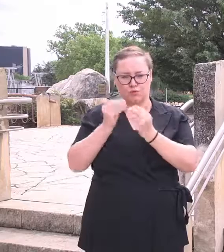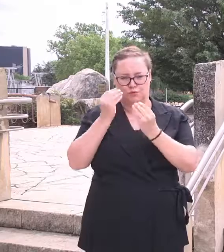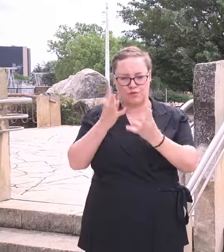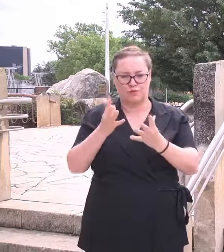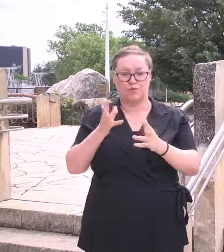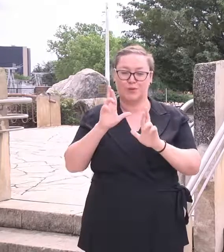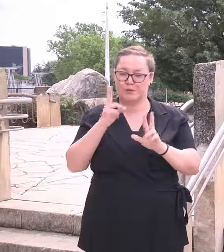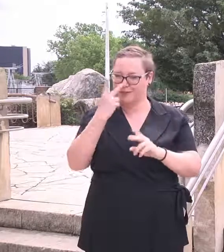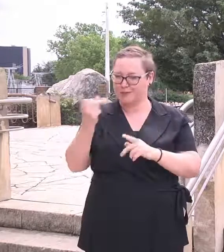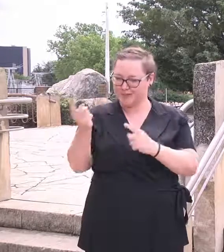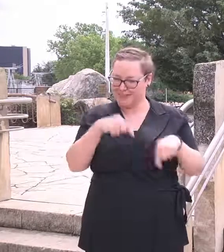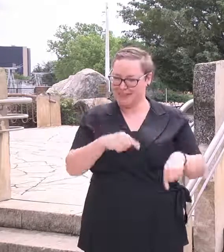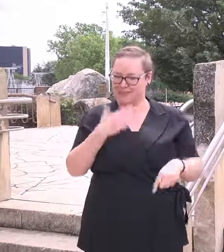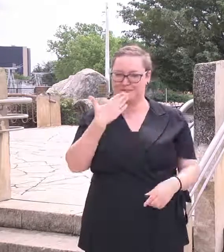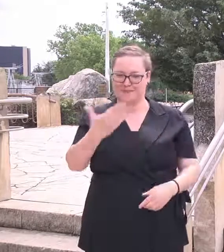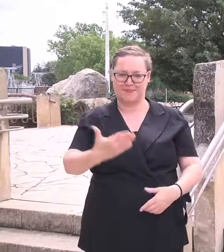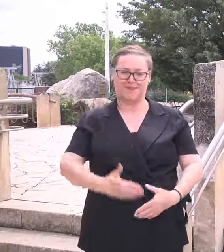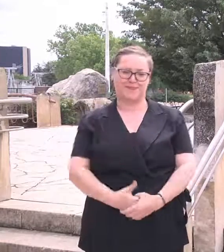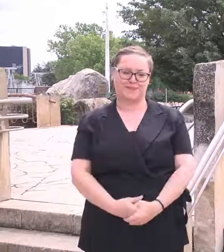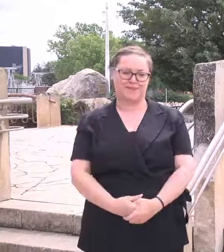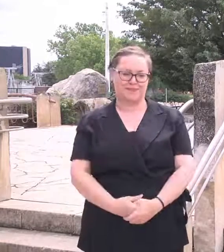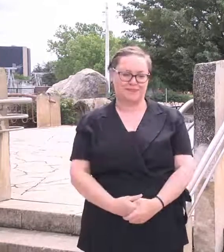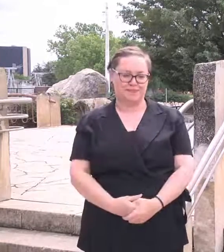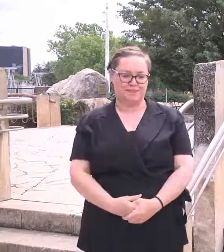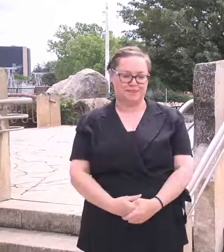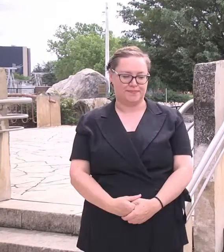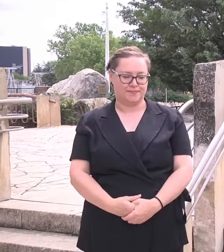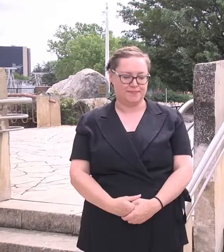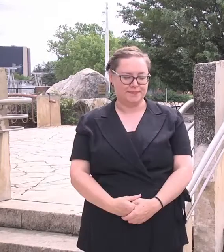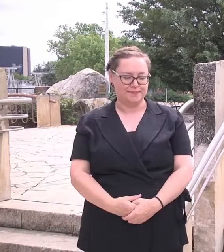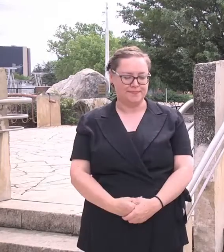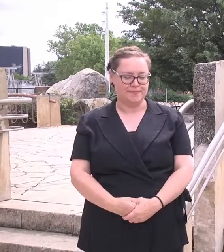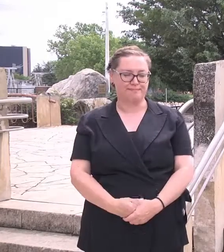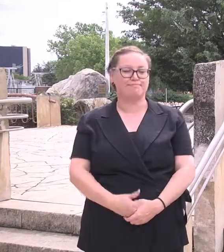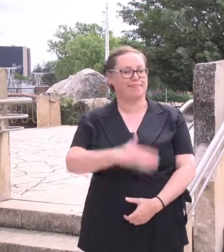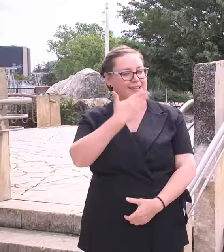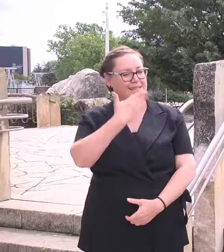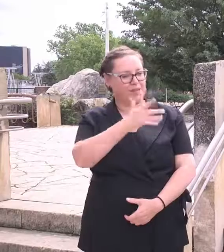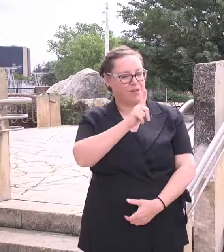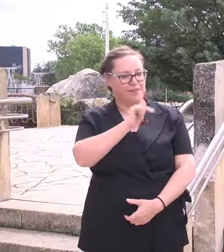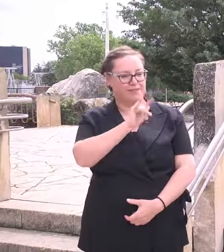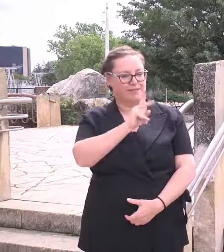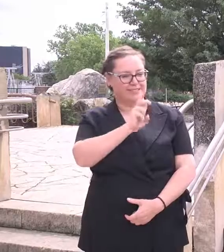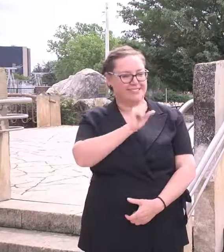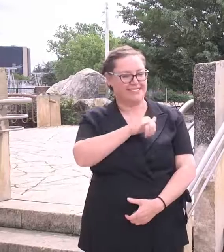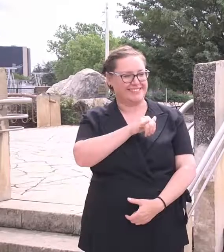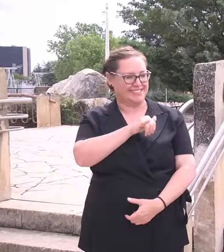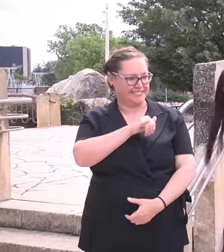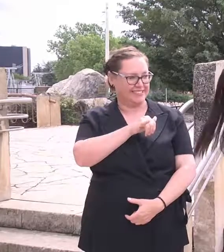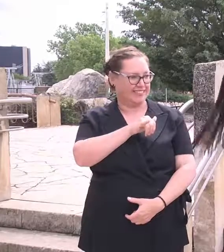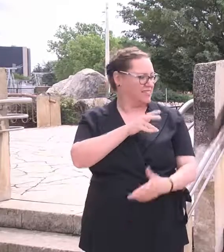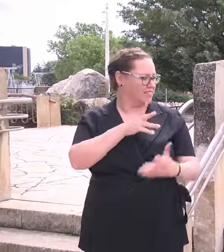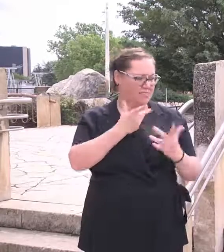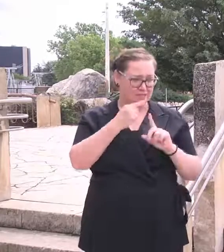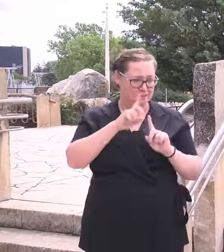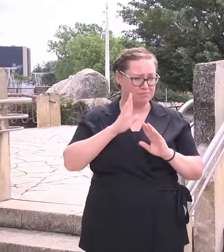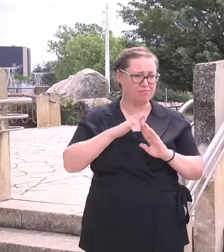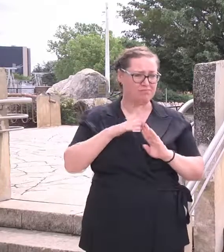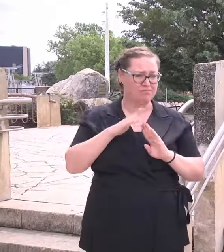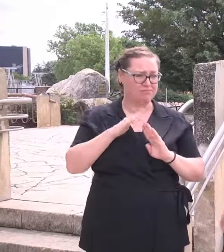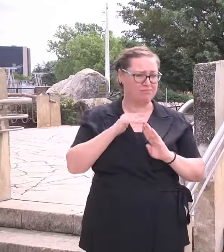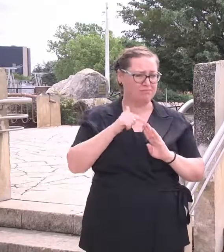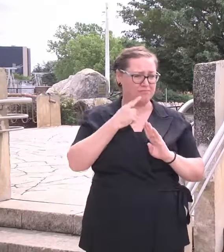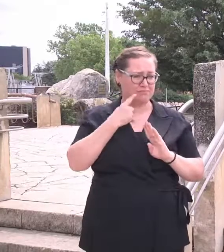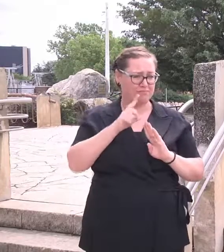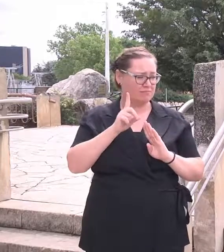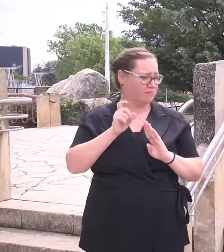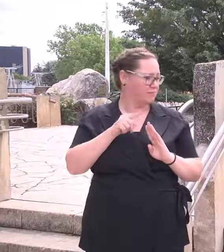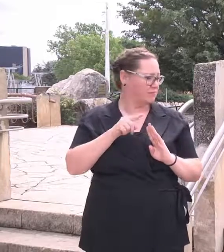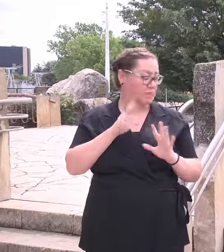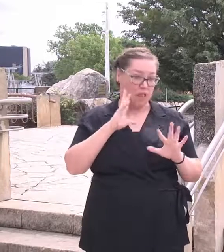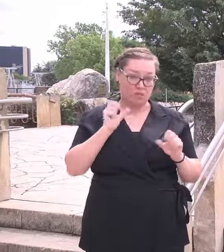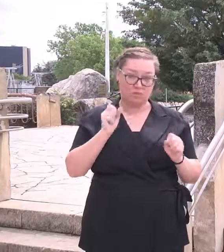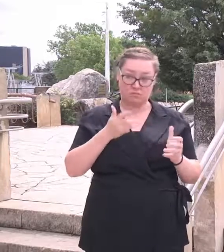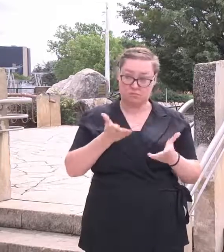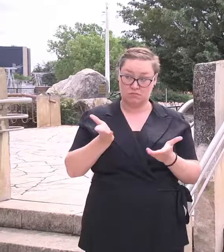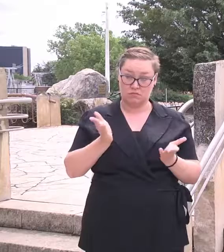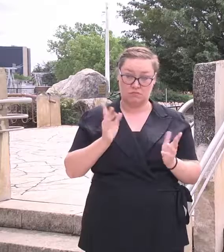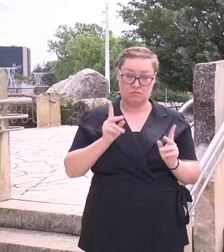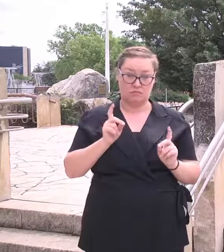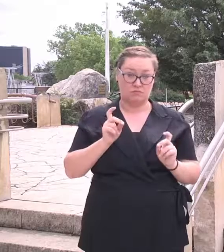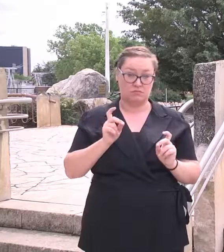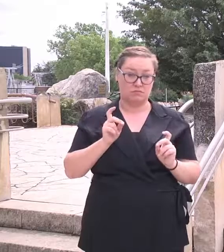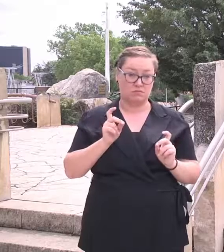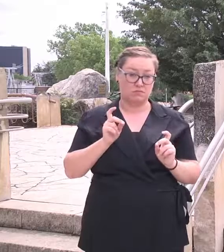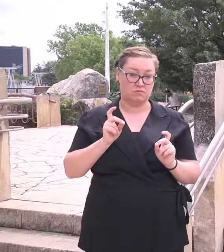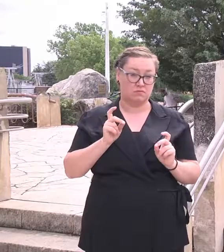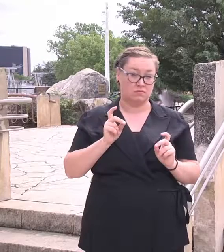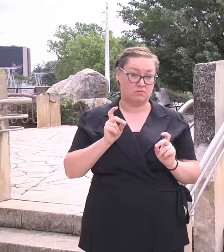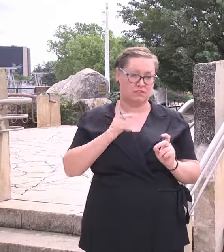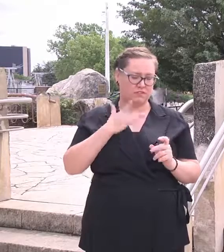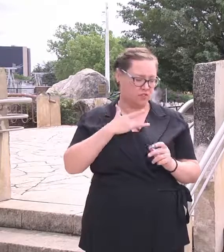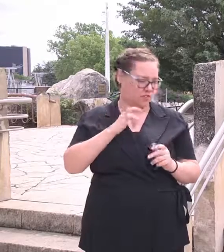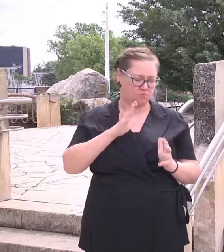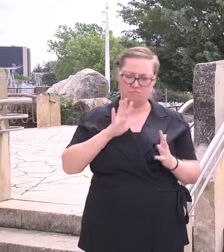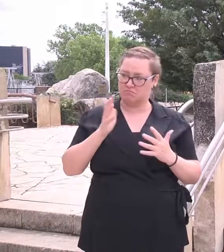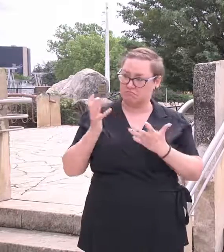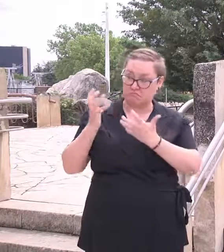you thank you Lindsay the microphone is it loud enough for folks feel like folks back there cannot